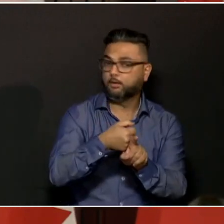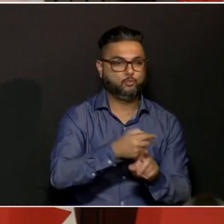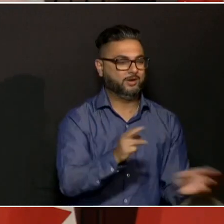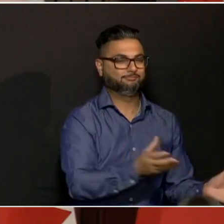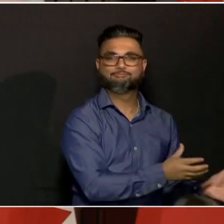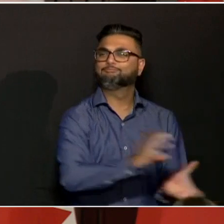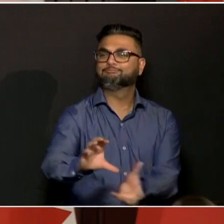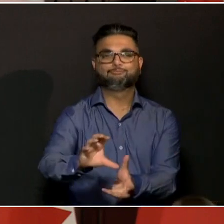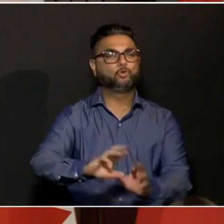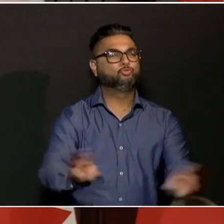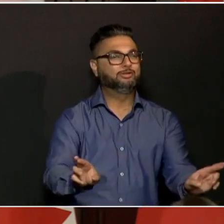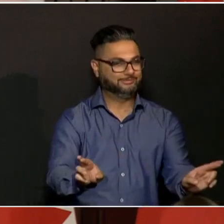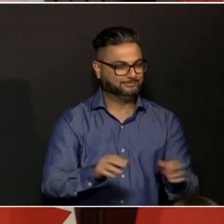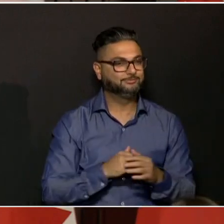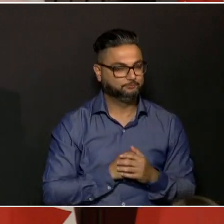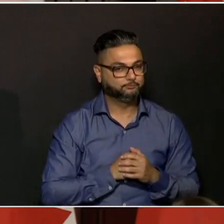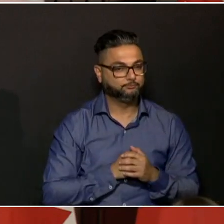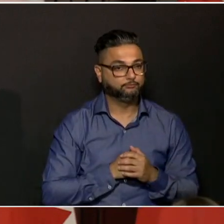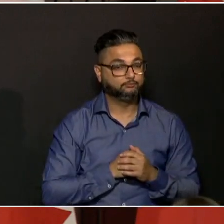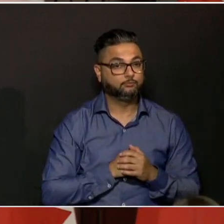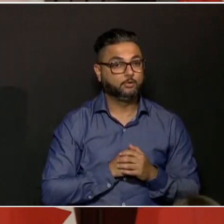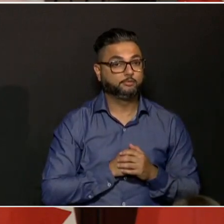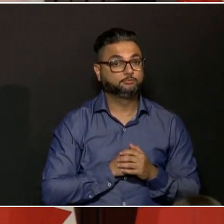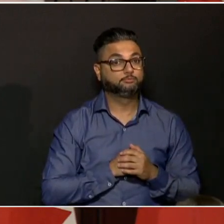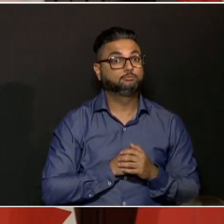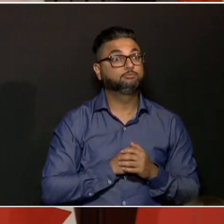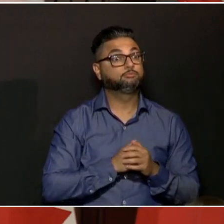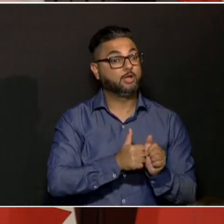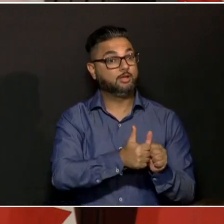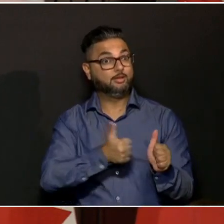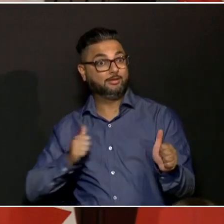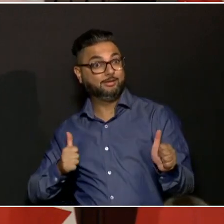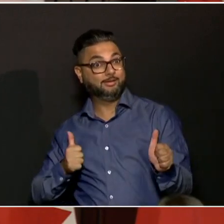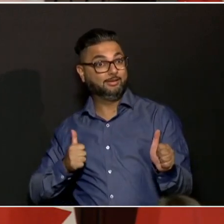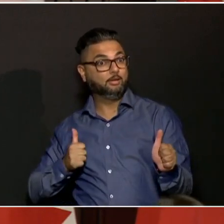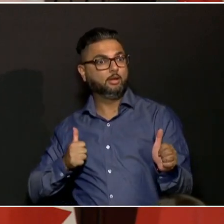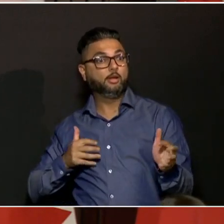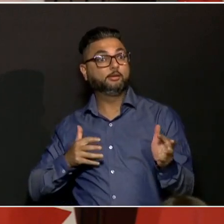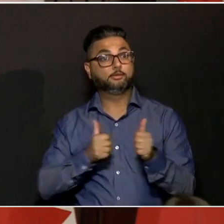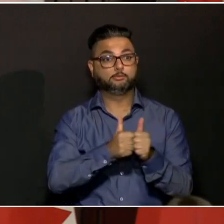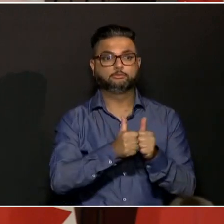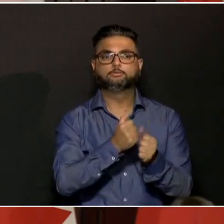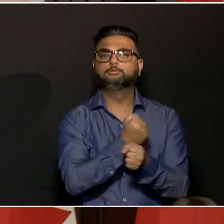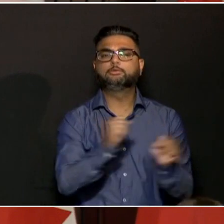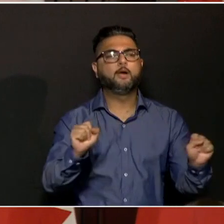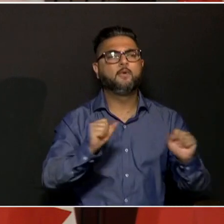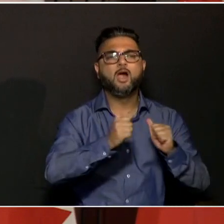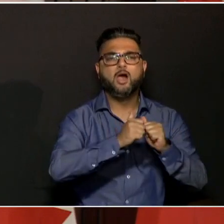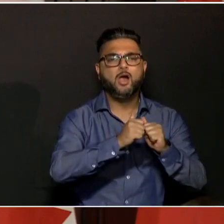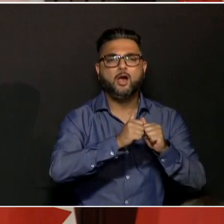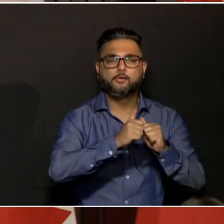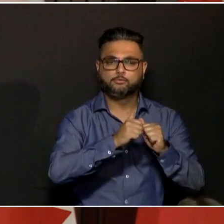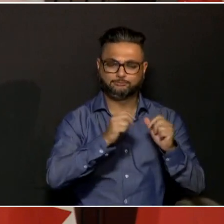for ongoing waves of Covid-19. To safely reduce the backlog for health services this investment will